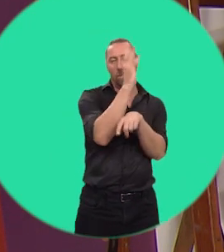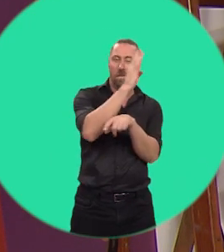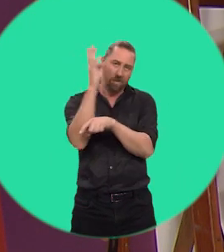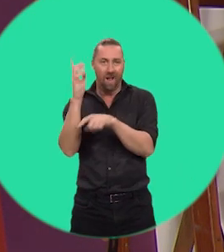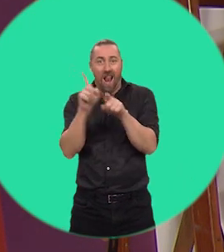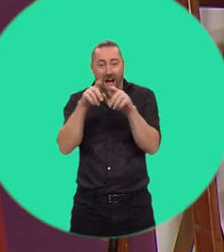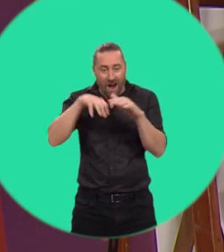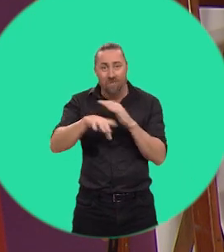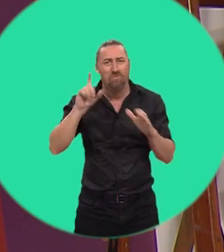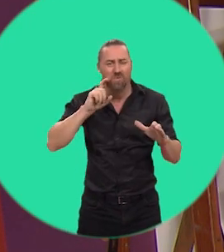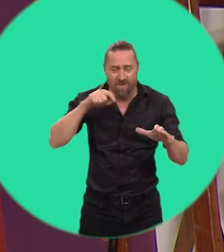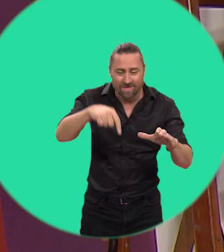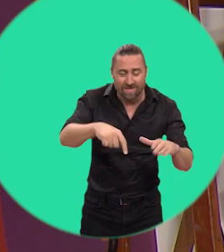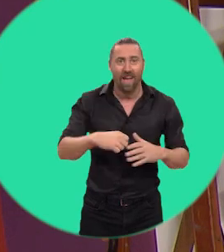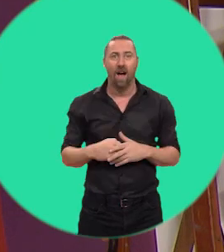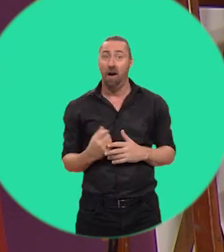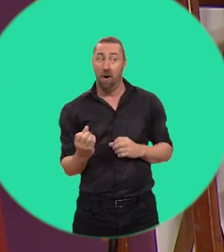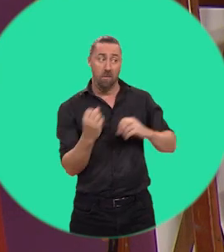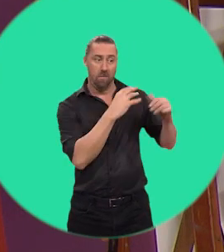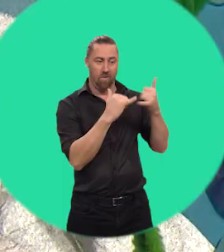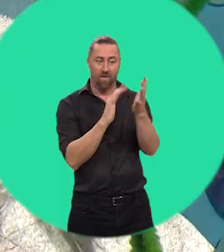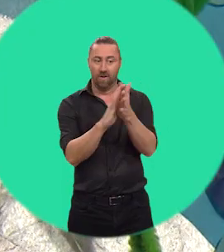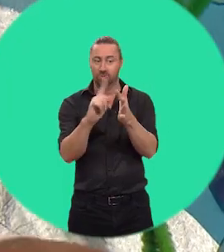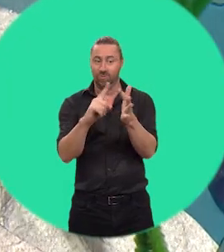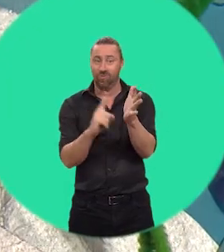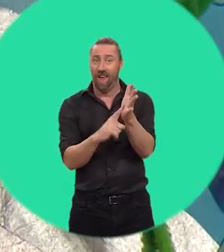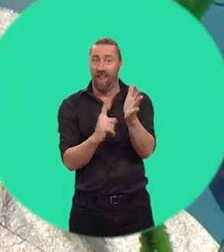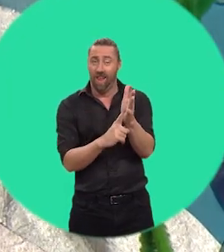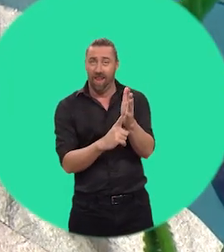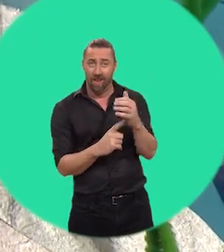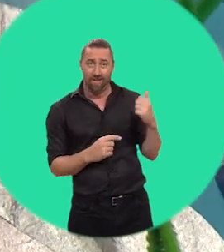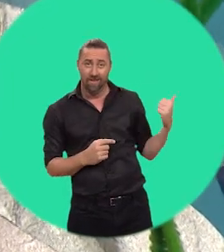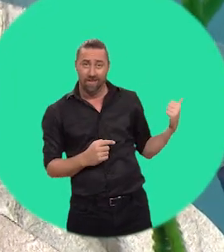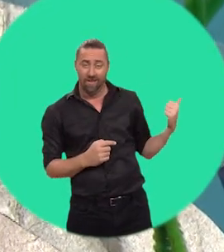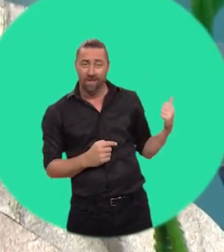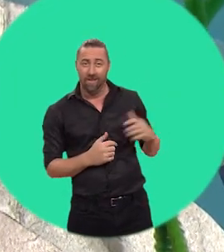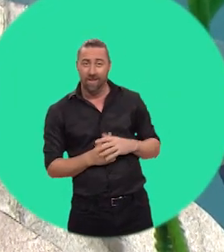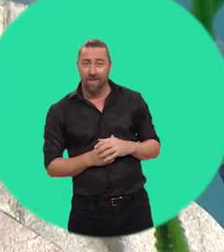It's coming to life, isn't it? So why don't we add some shells as well. Put one here, and one there.